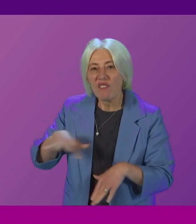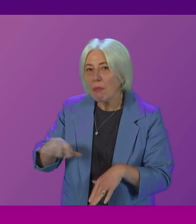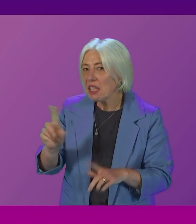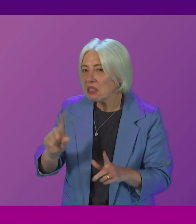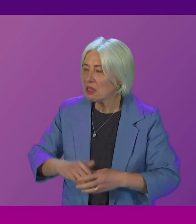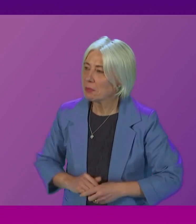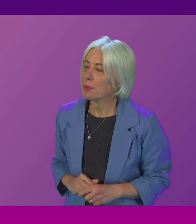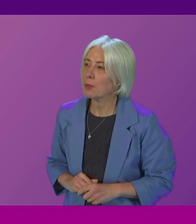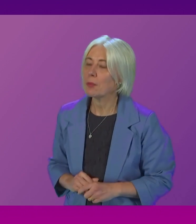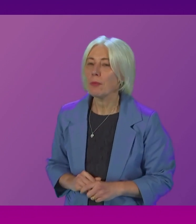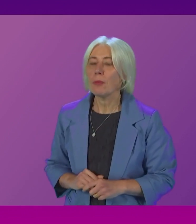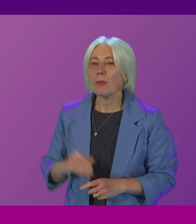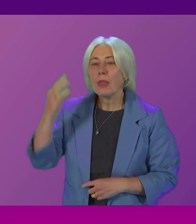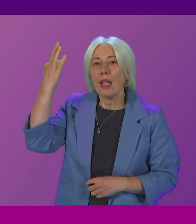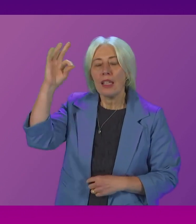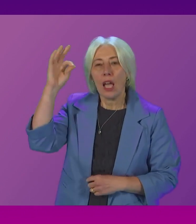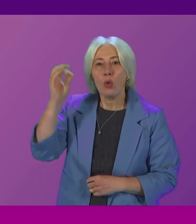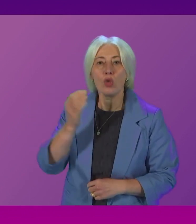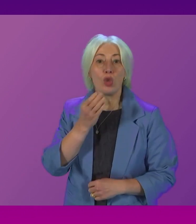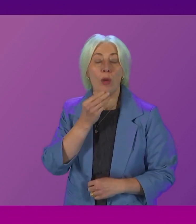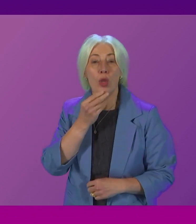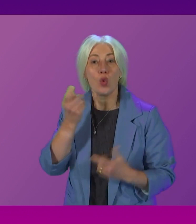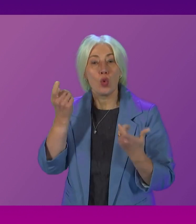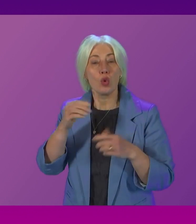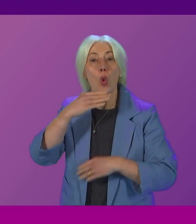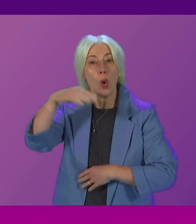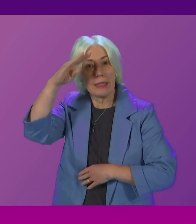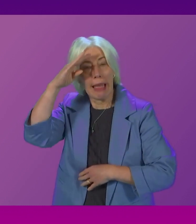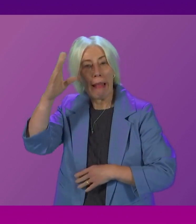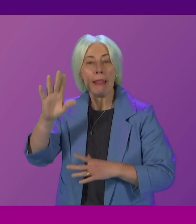Local authorities have used hotels to discharge their duties as part of the